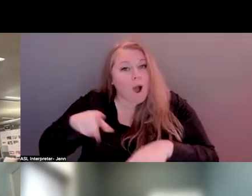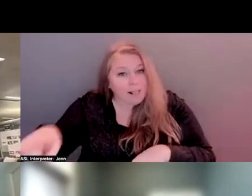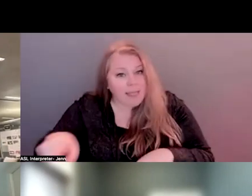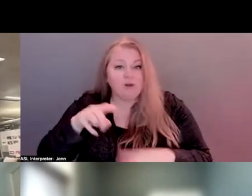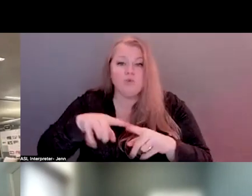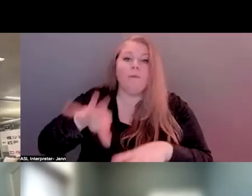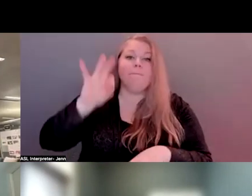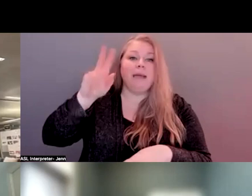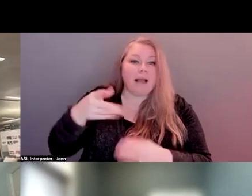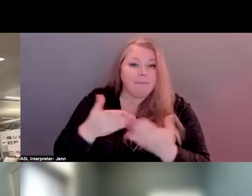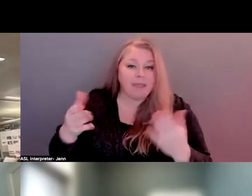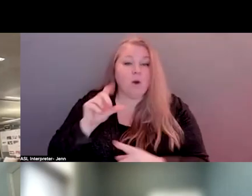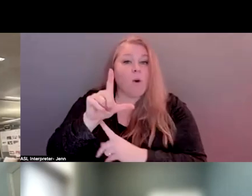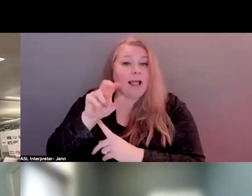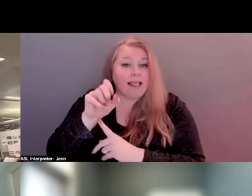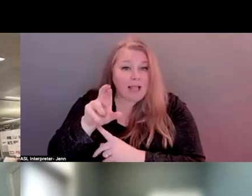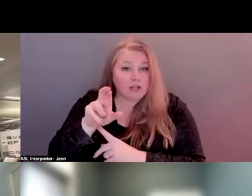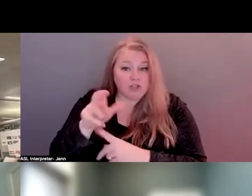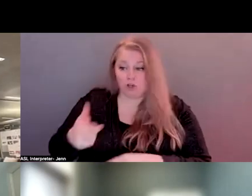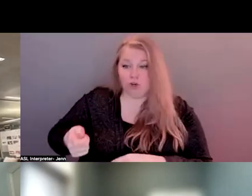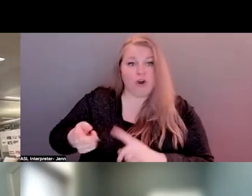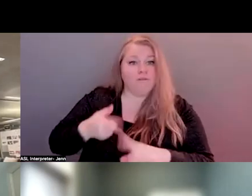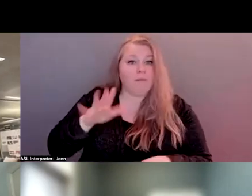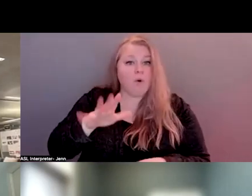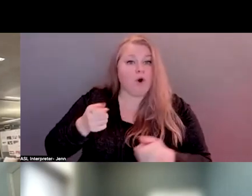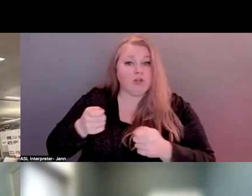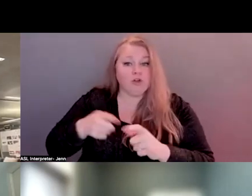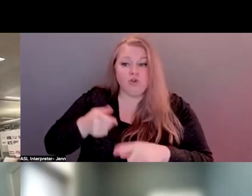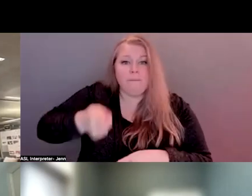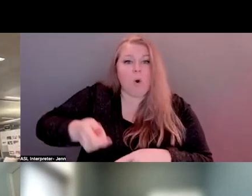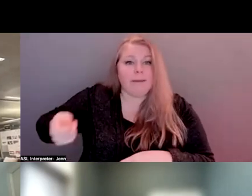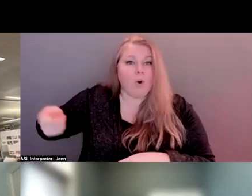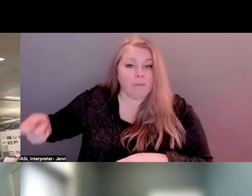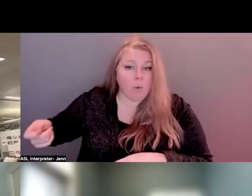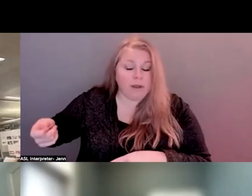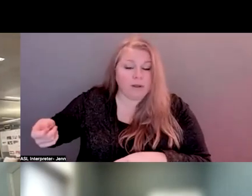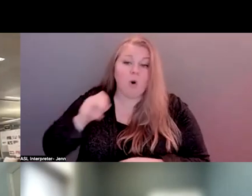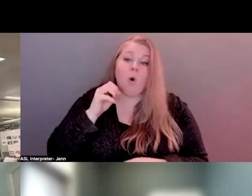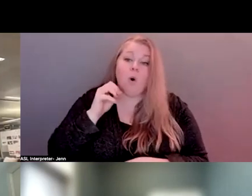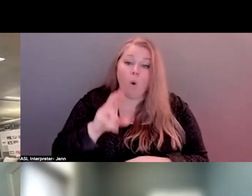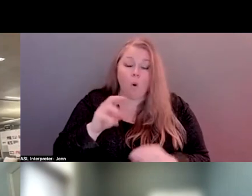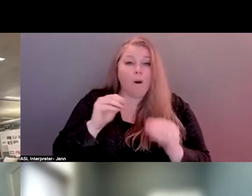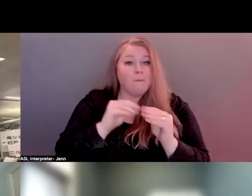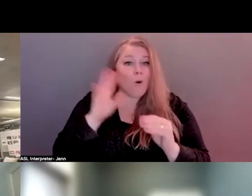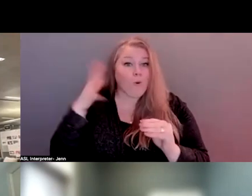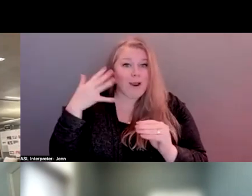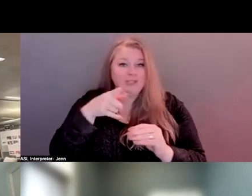there could be a laser extended from your controller to point at things. or if we go more crazy, you can extend your virtual